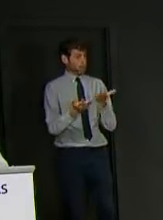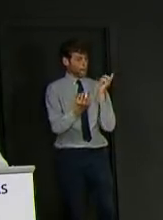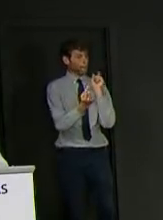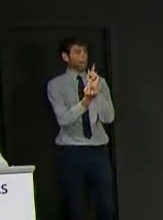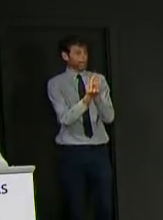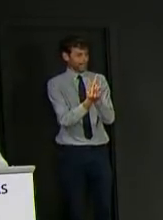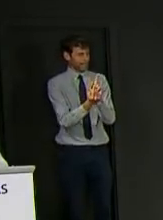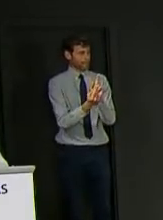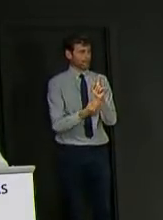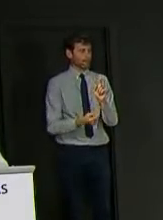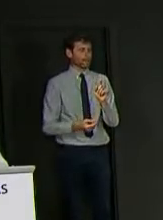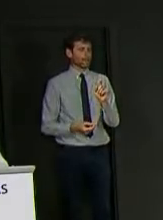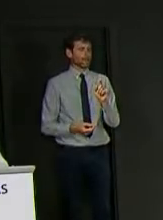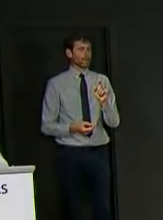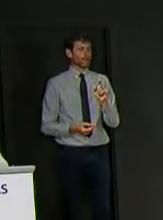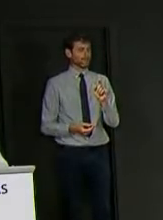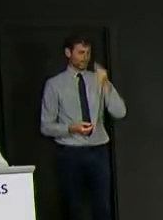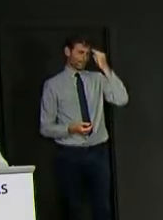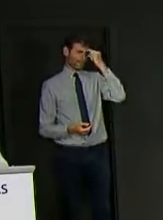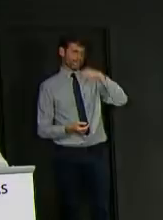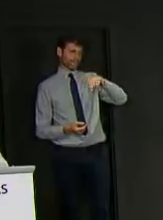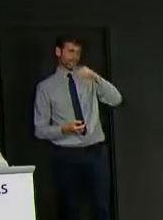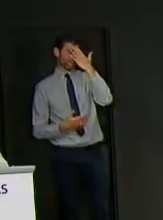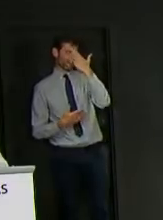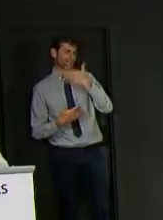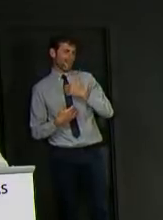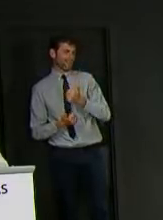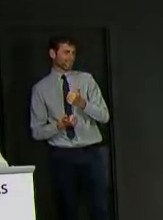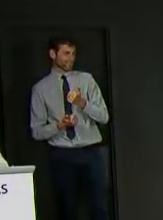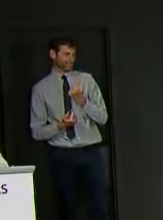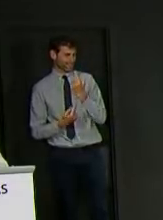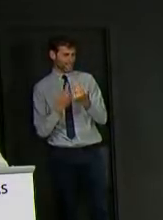of these residents? And if there is a second wave, will the Scottish Government be looking